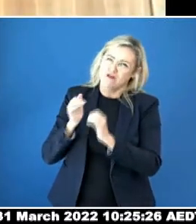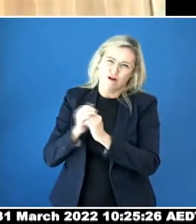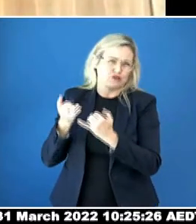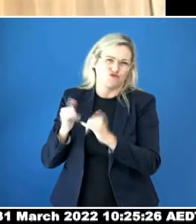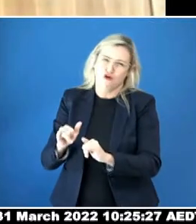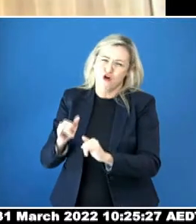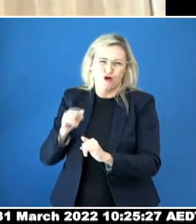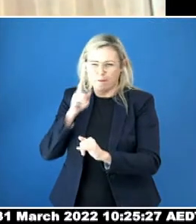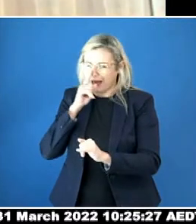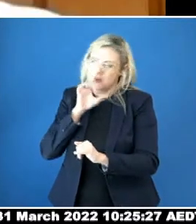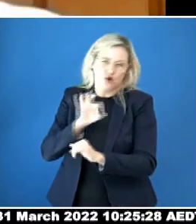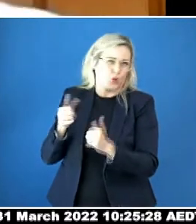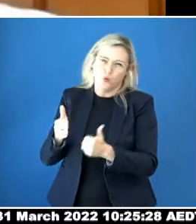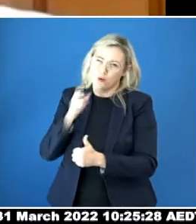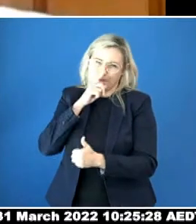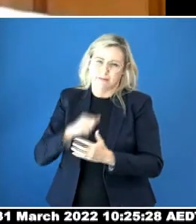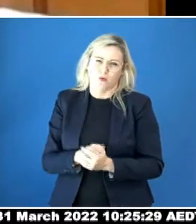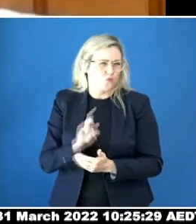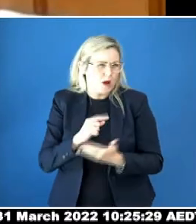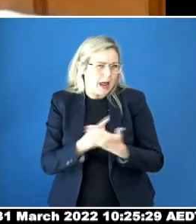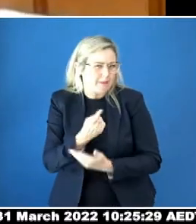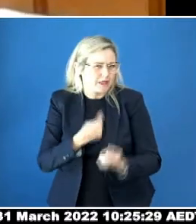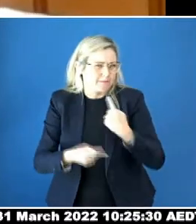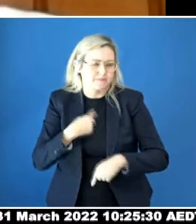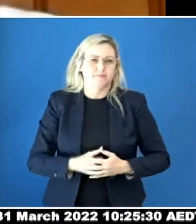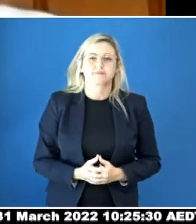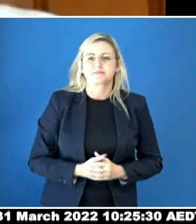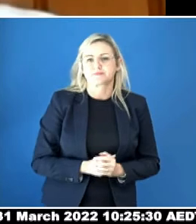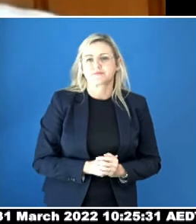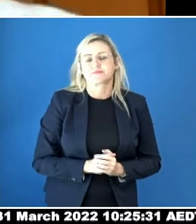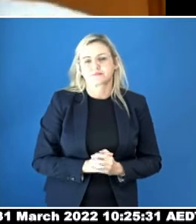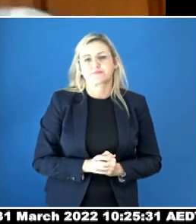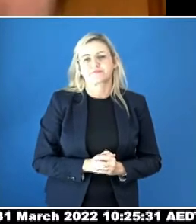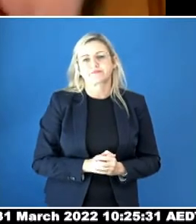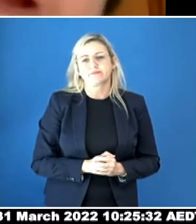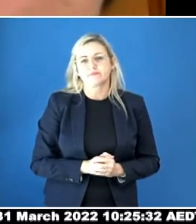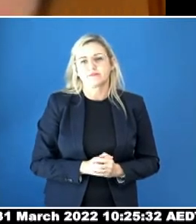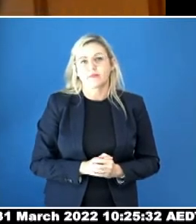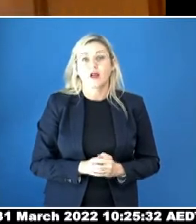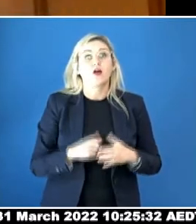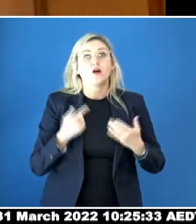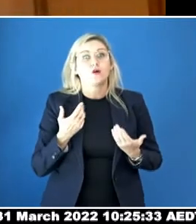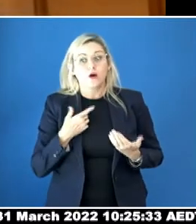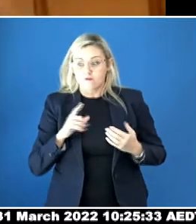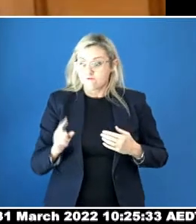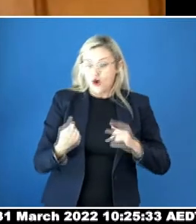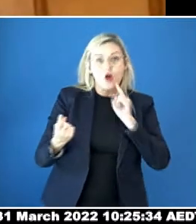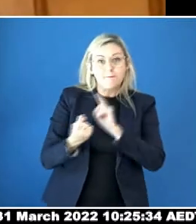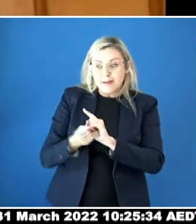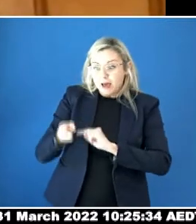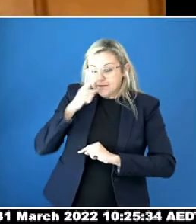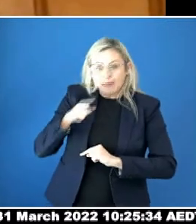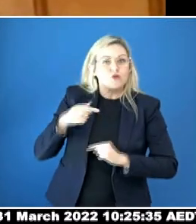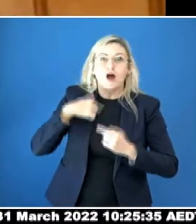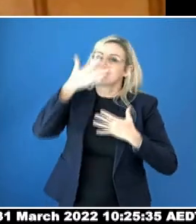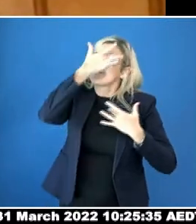Well, I didn't know it was wrong people, right.